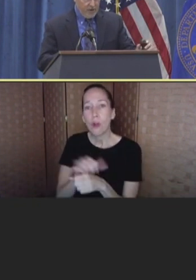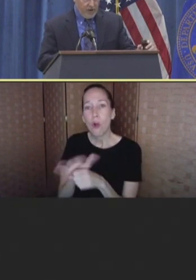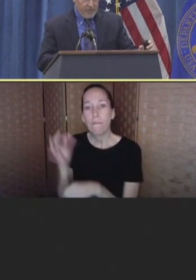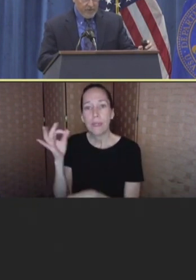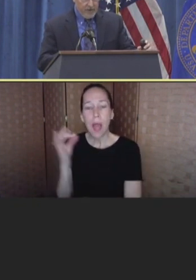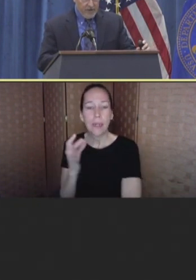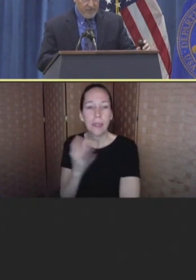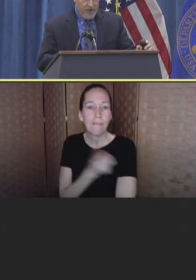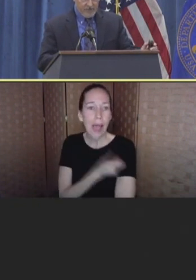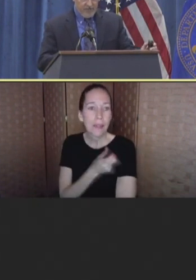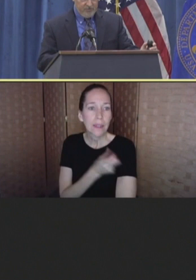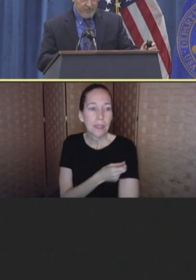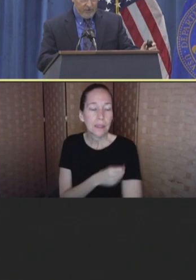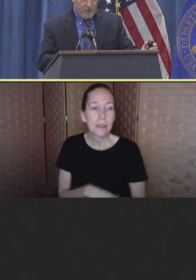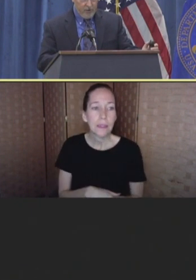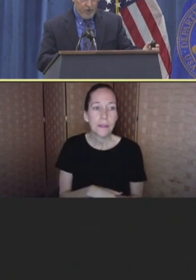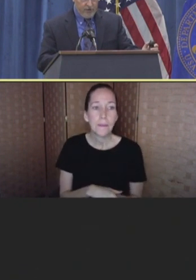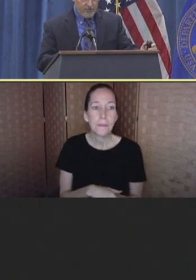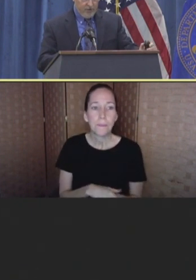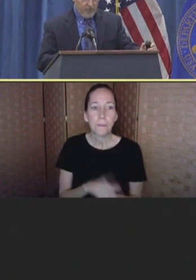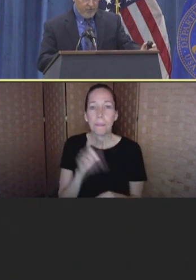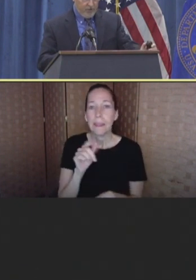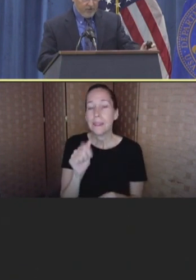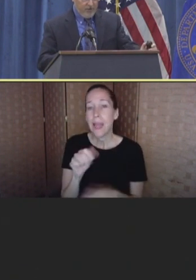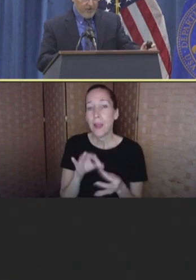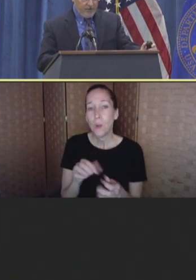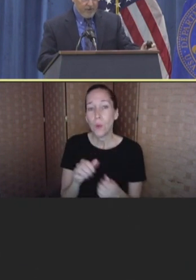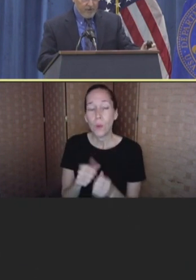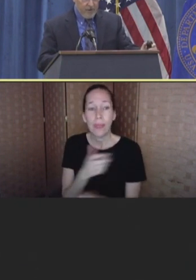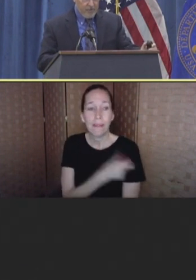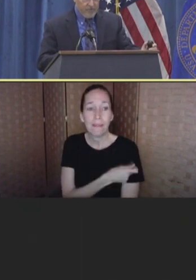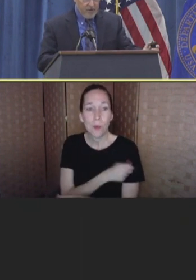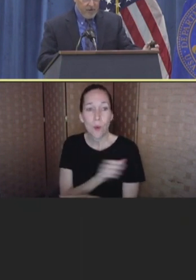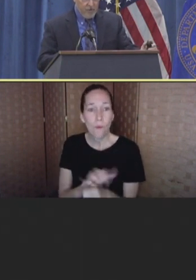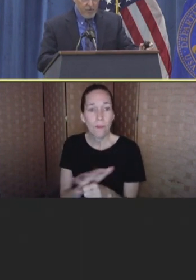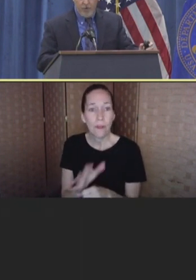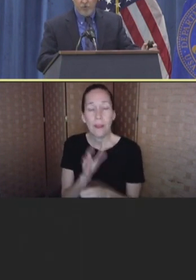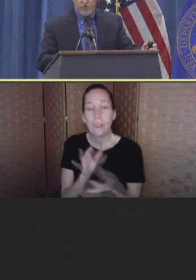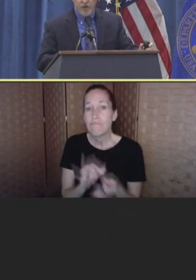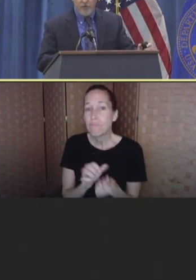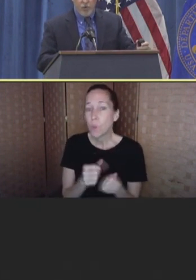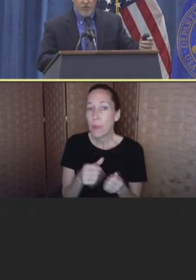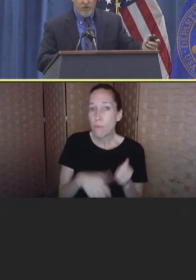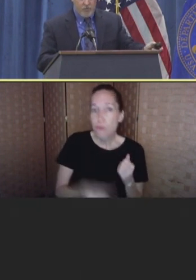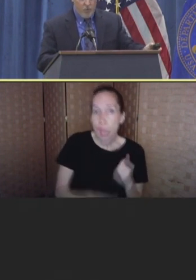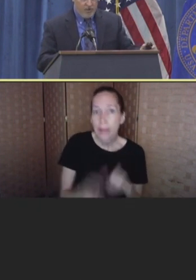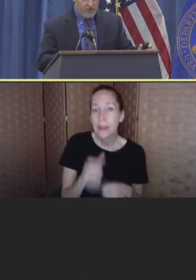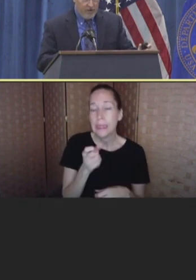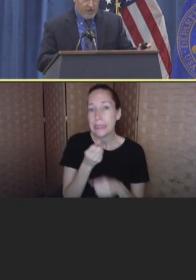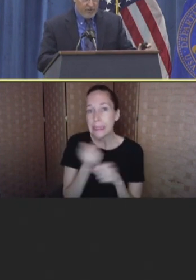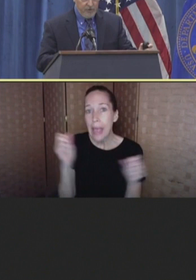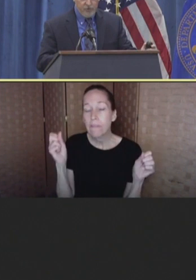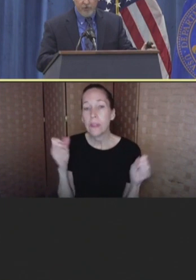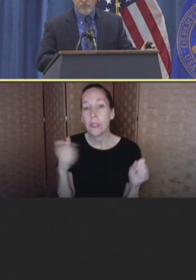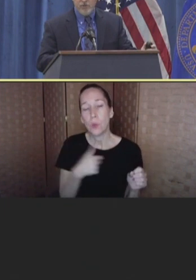COVID-19 vaccine safety during pregnancy and reproductive health outcomes will be presented more in more detail at future ACIP meetings.